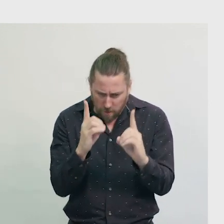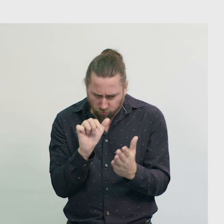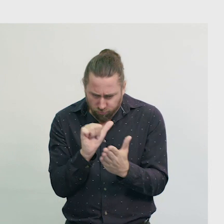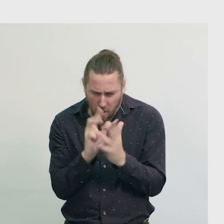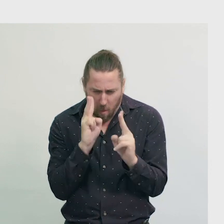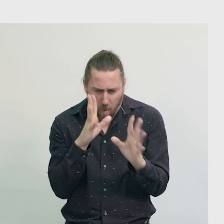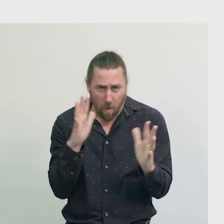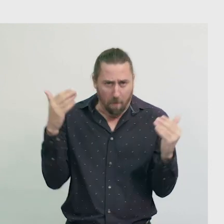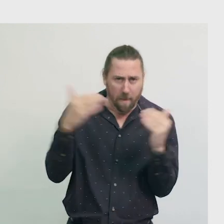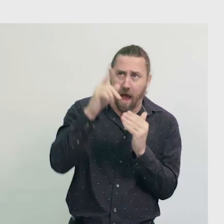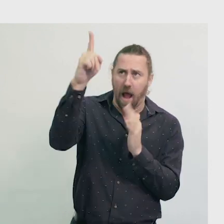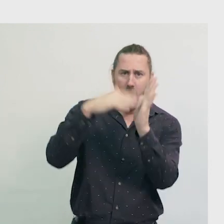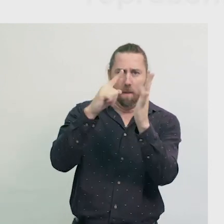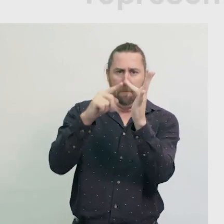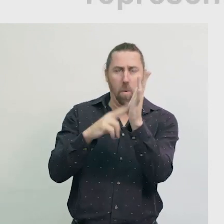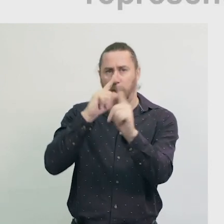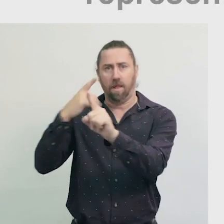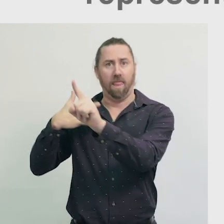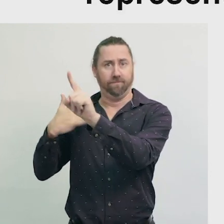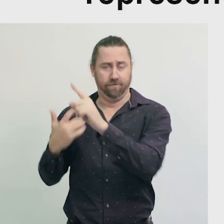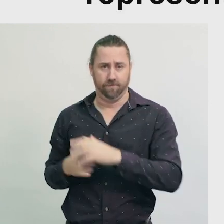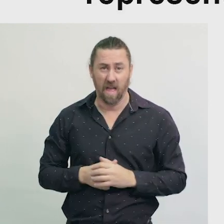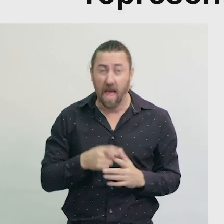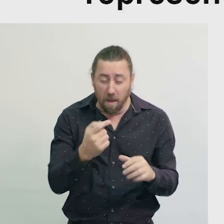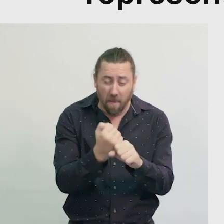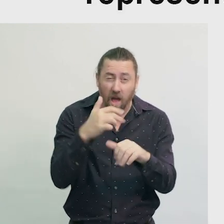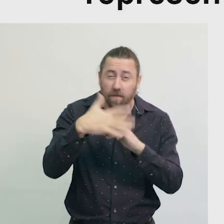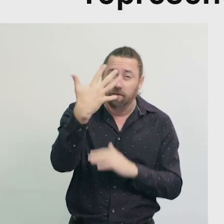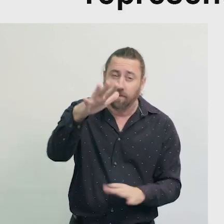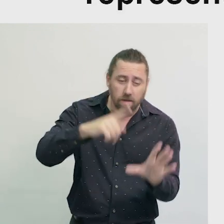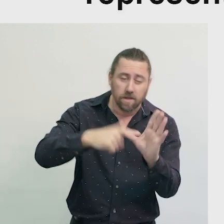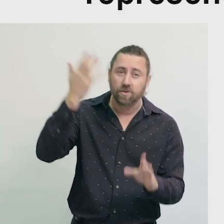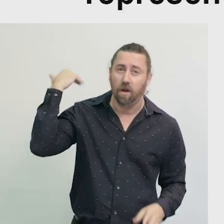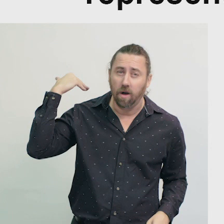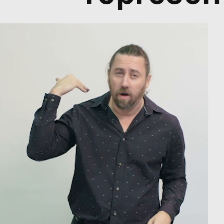for the harsh conditions on the Moon, and were developed over 50 years ago,